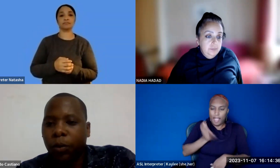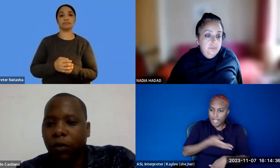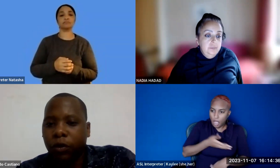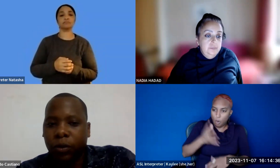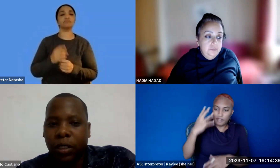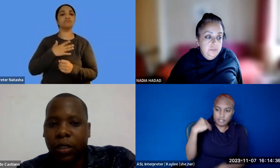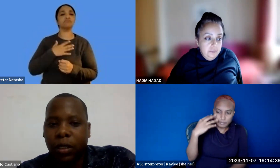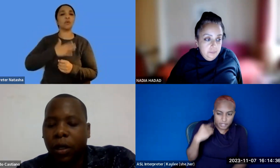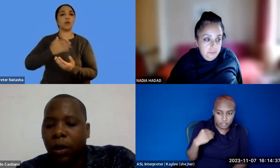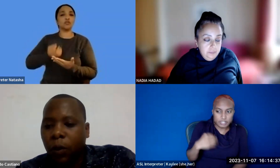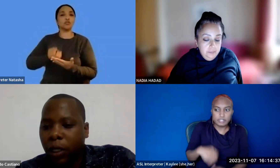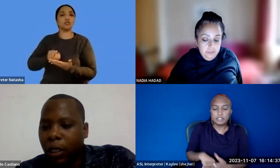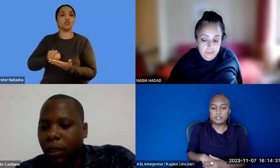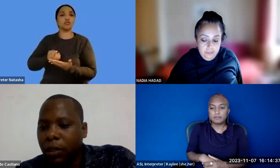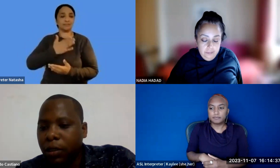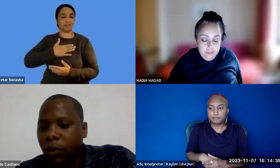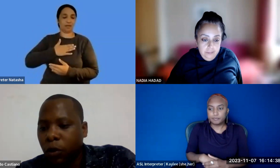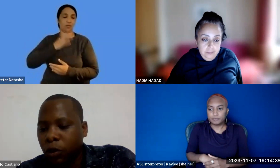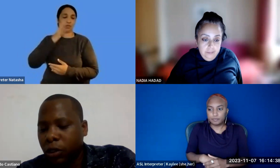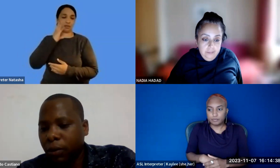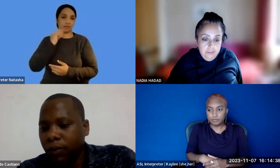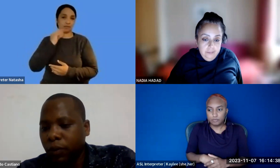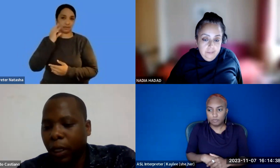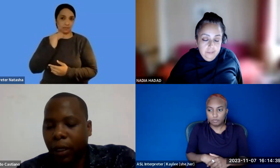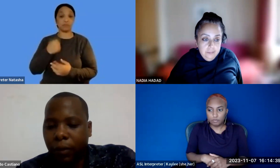and I hope that, from this, we can at least forge